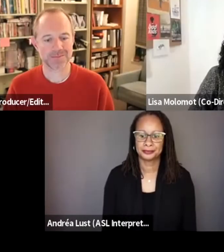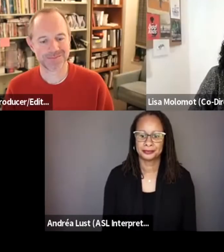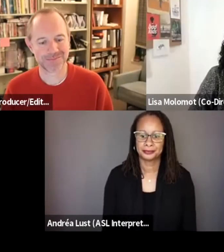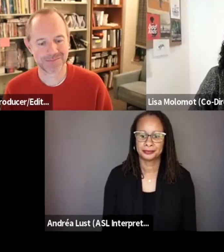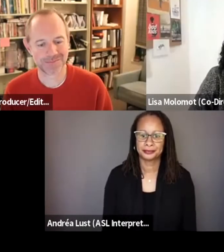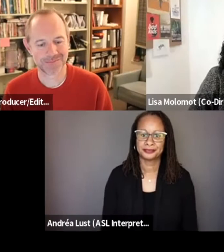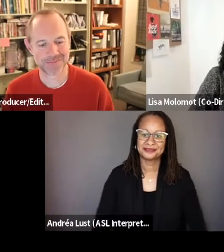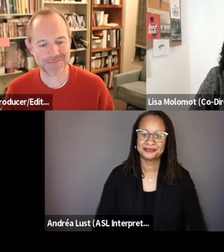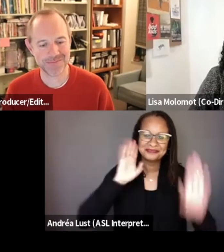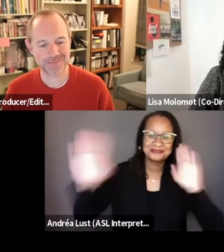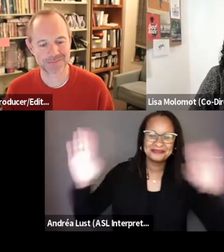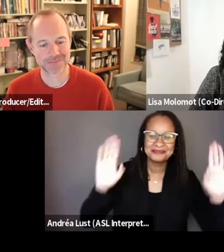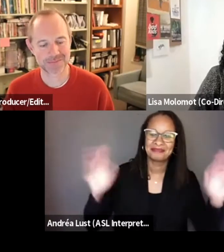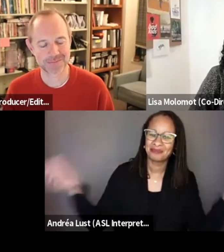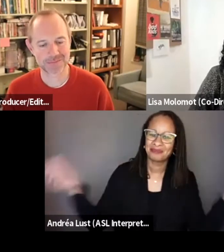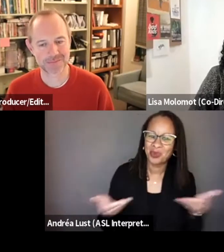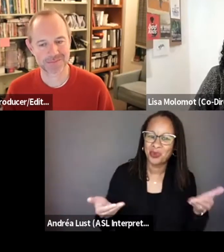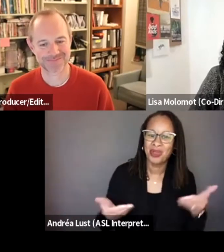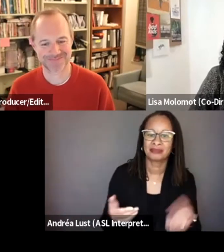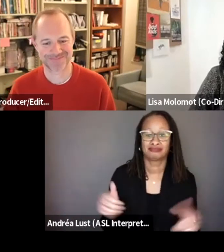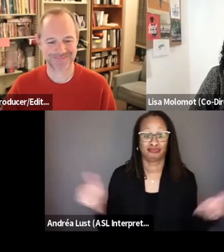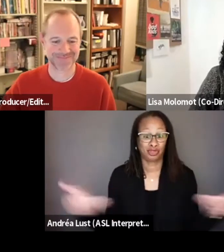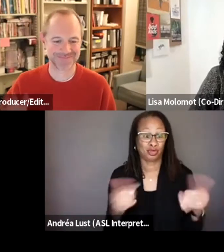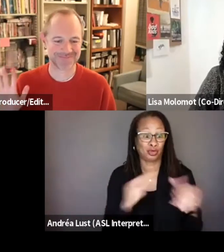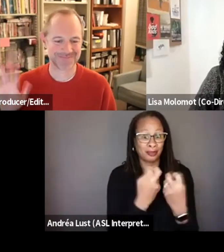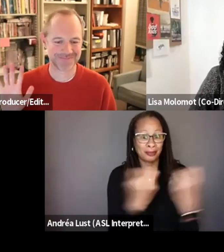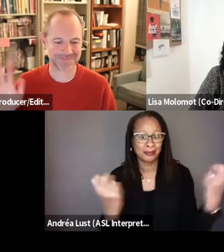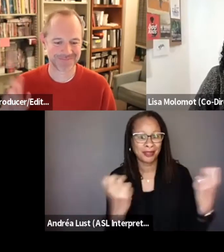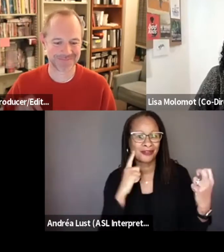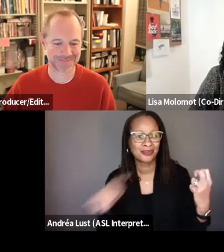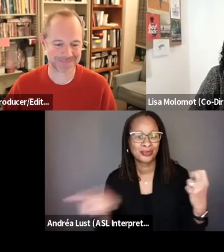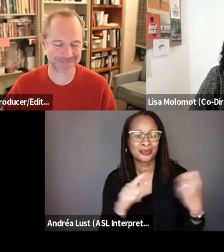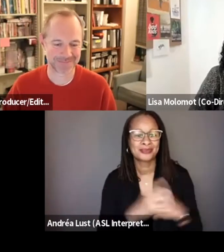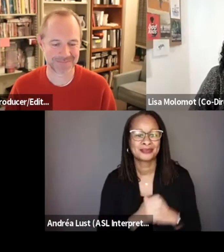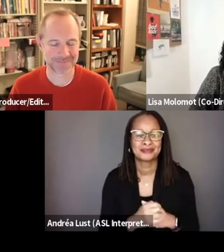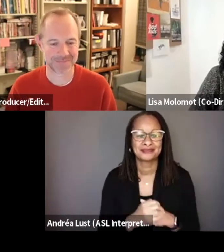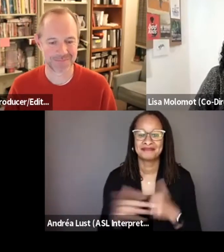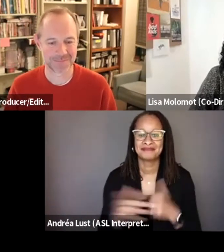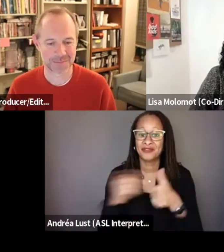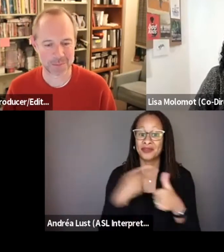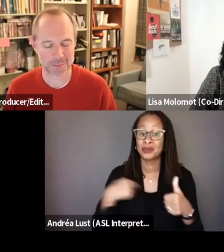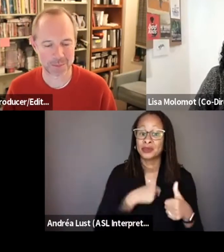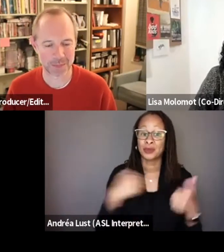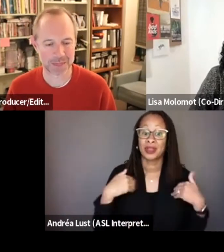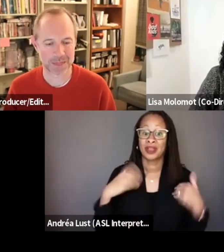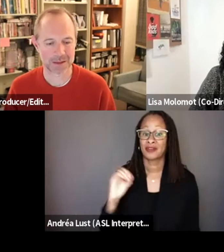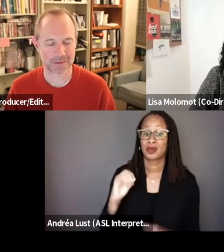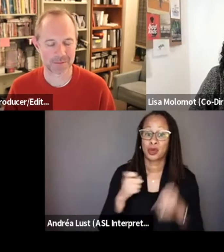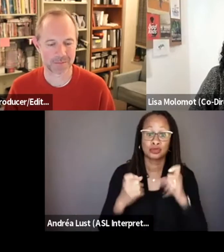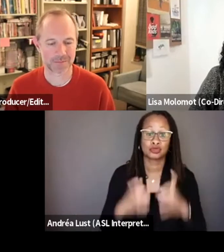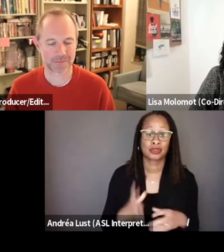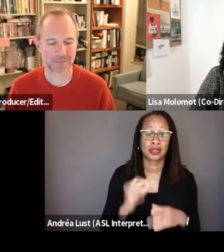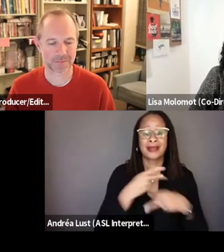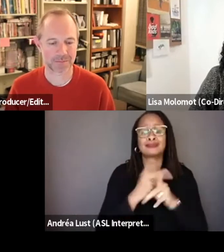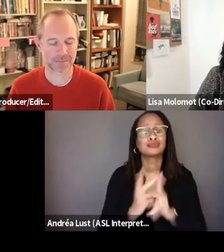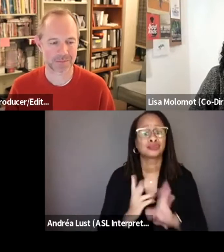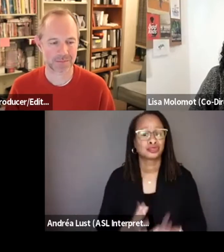Hi everyone, and welcome. I'd like to introduce this panel. First, we have the co-director of the film and producer, Lisa Molomot,